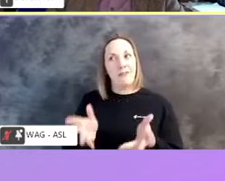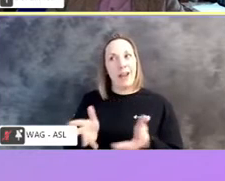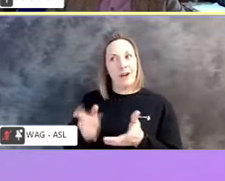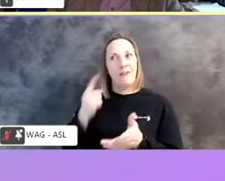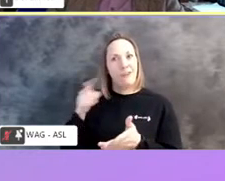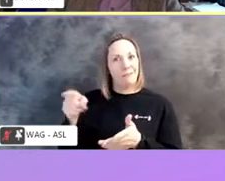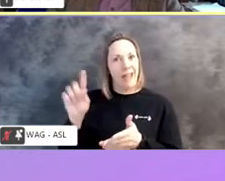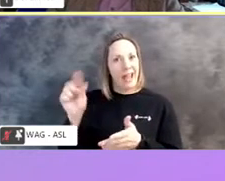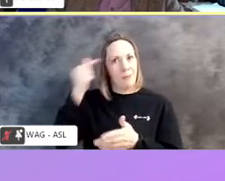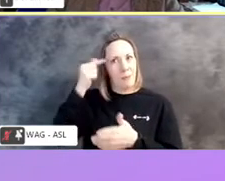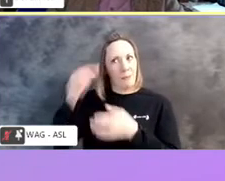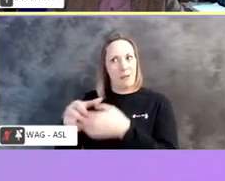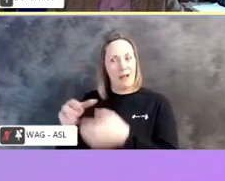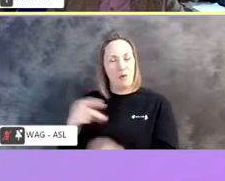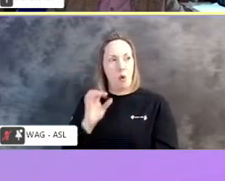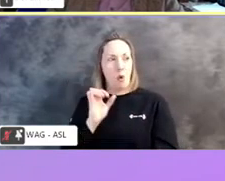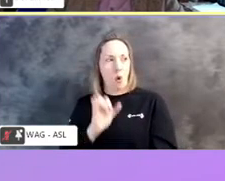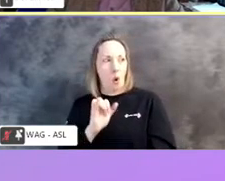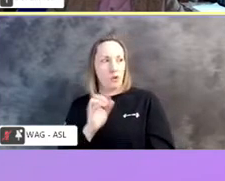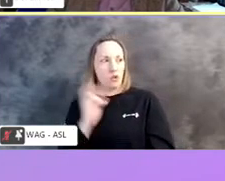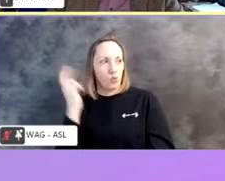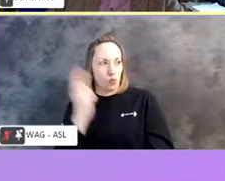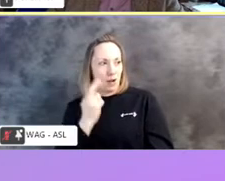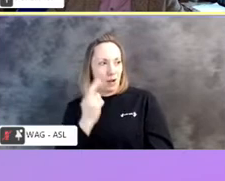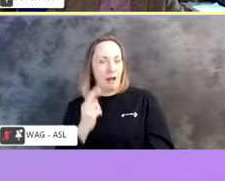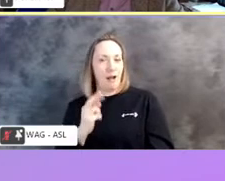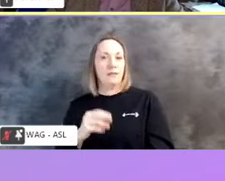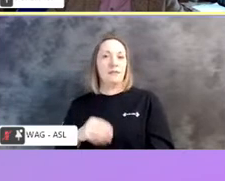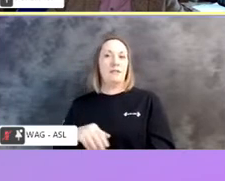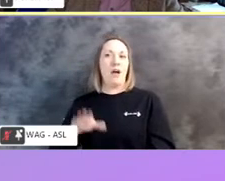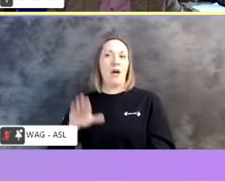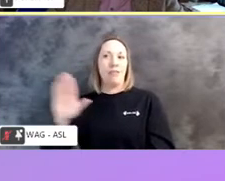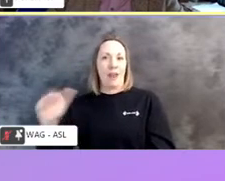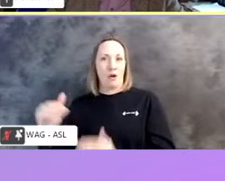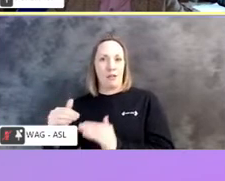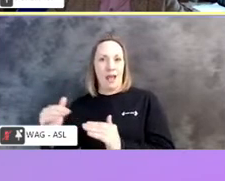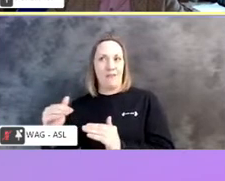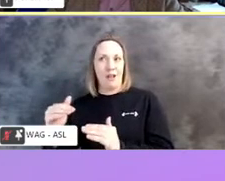compared how each of these are performing with each other. That's a really good